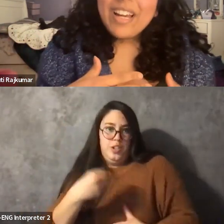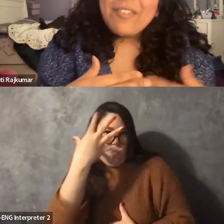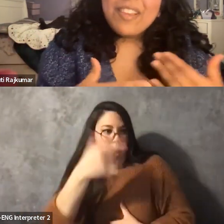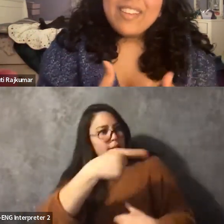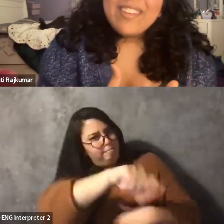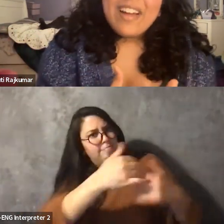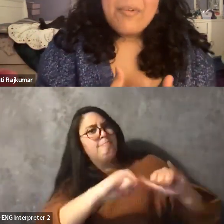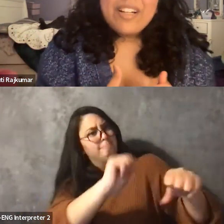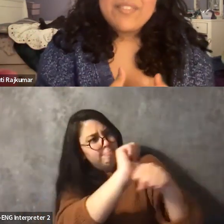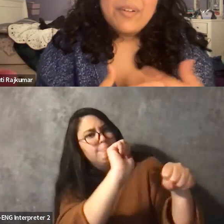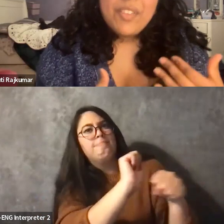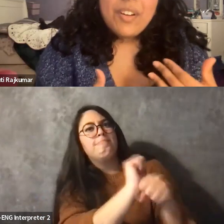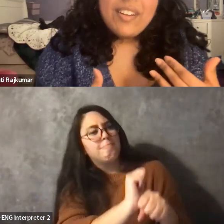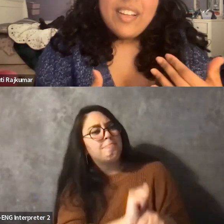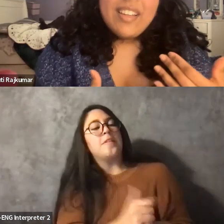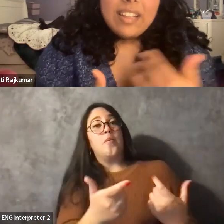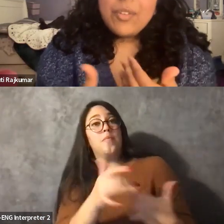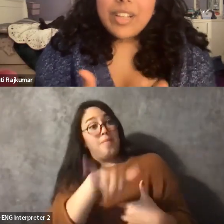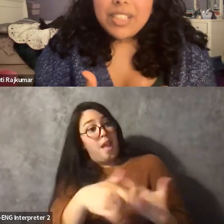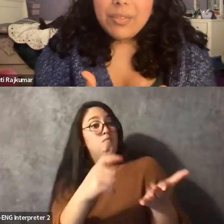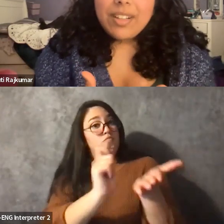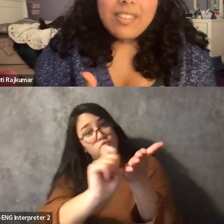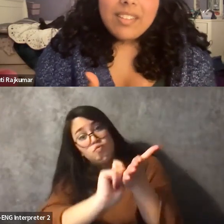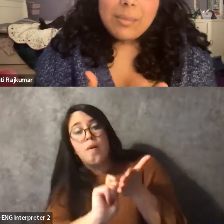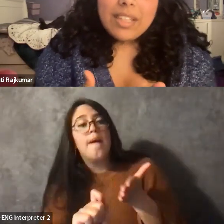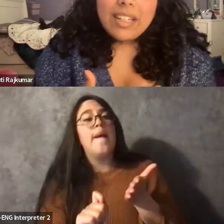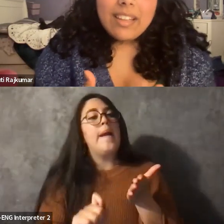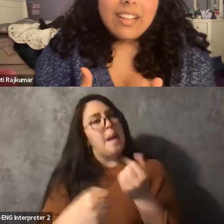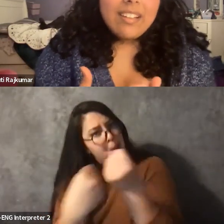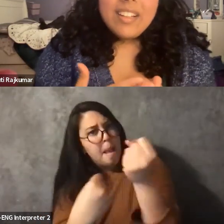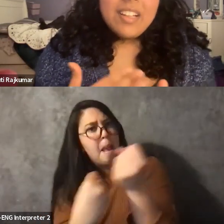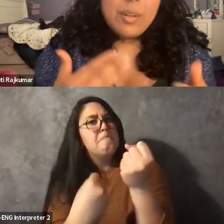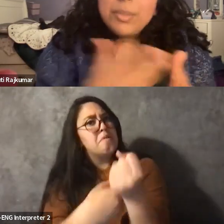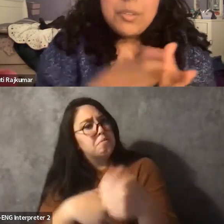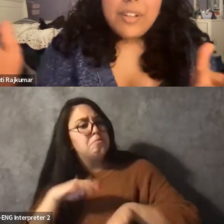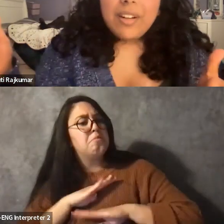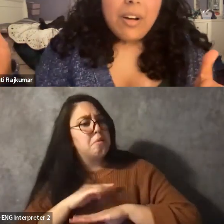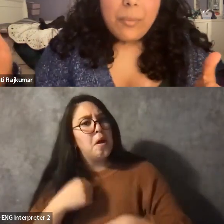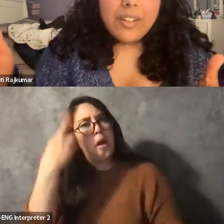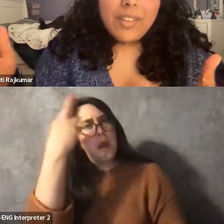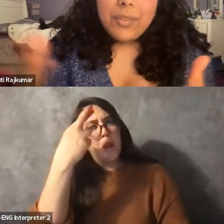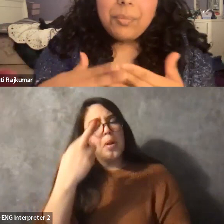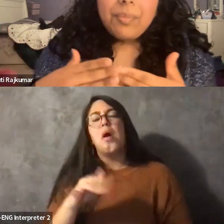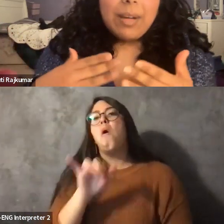doing, I realized that I wanted to focus on the intersection of race and disability, and then from junior year onwards it just --